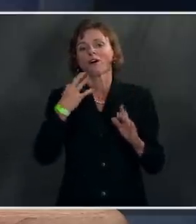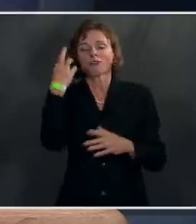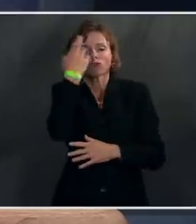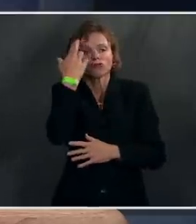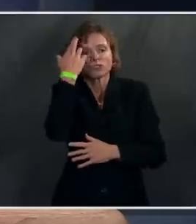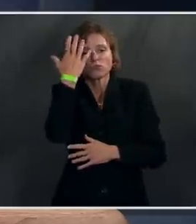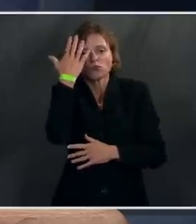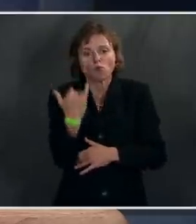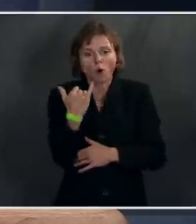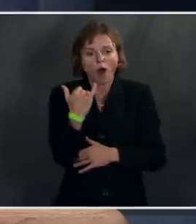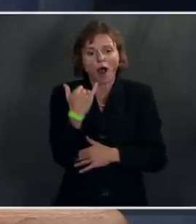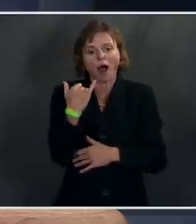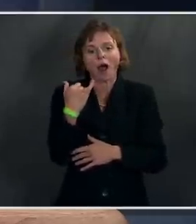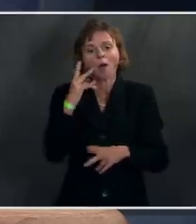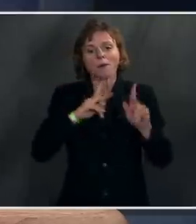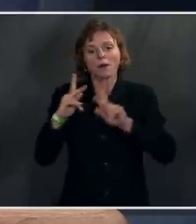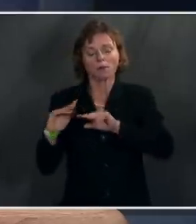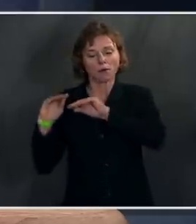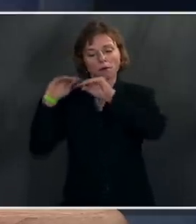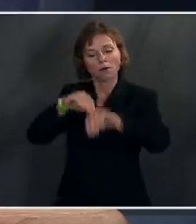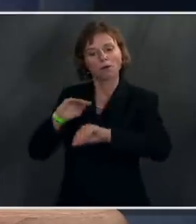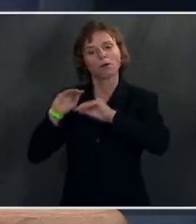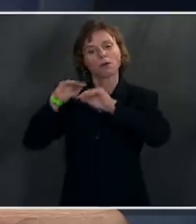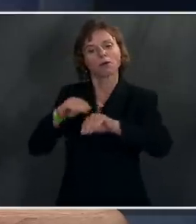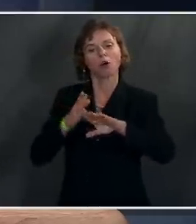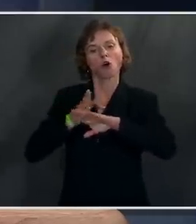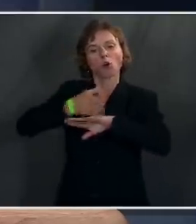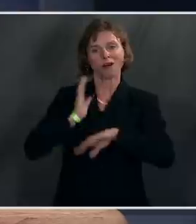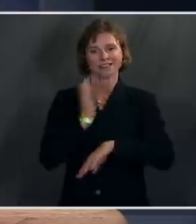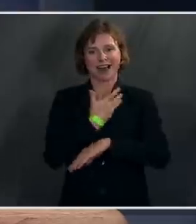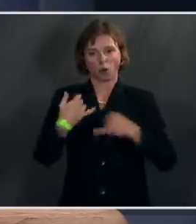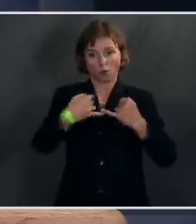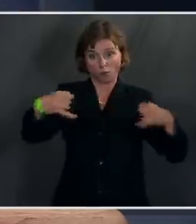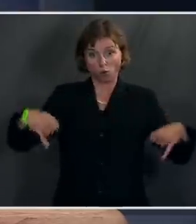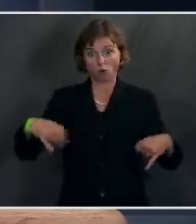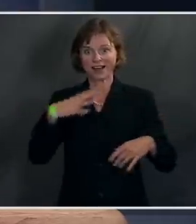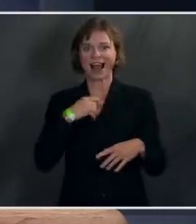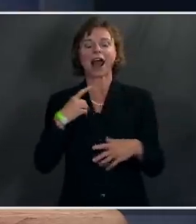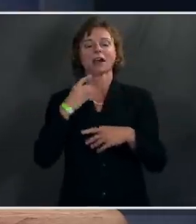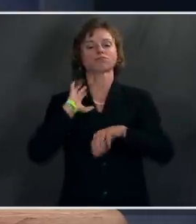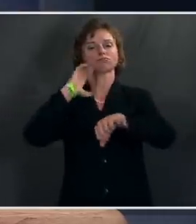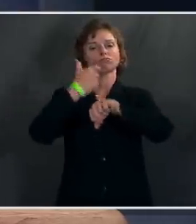and creates a humane asylum system, including directing DHS to take steps to end